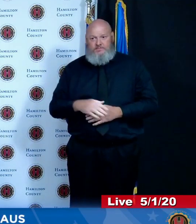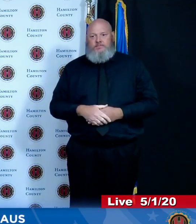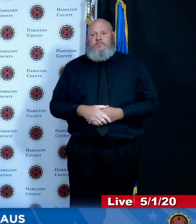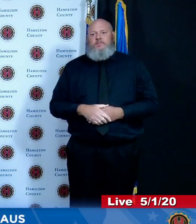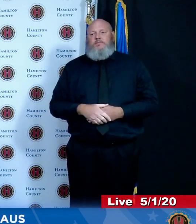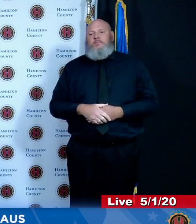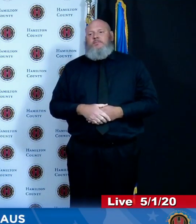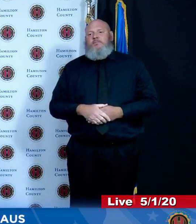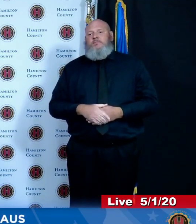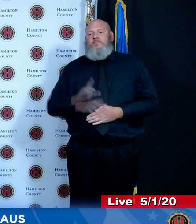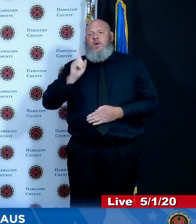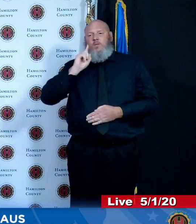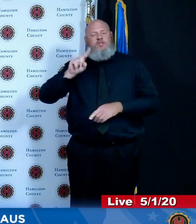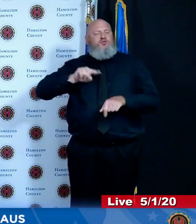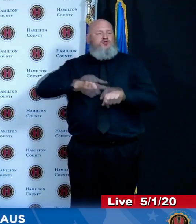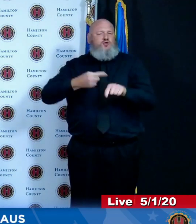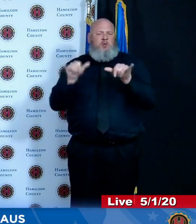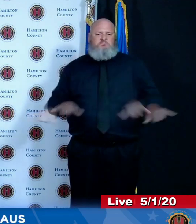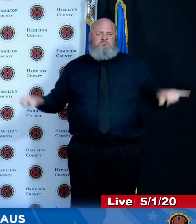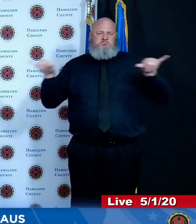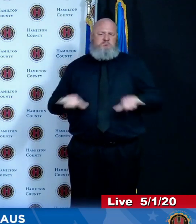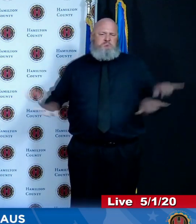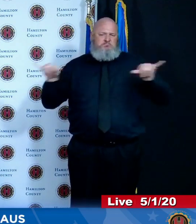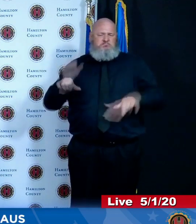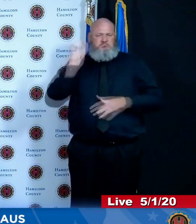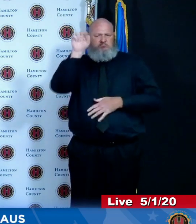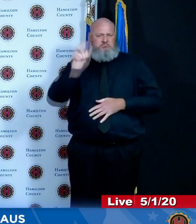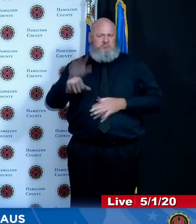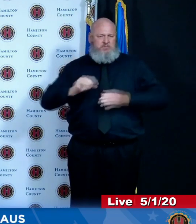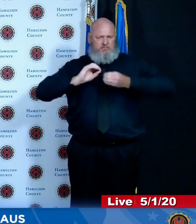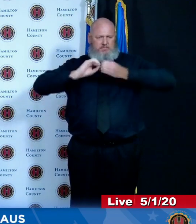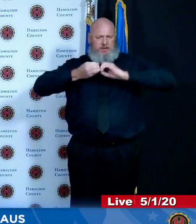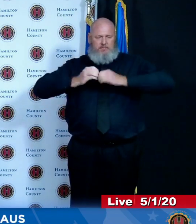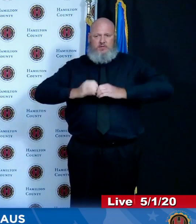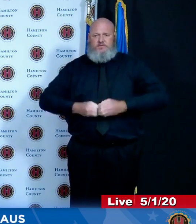always do and then he's gonna elaborate on the numbers what they mean and he's